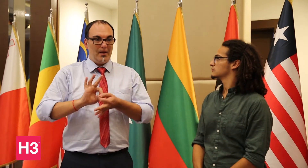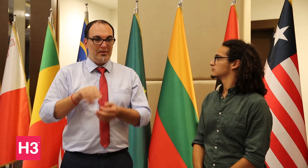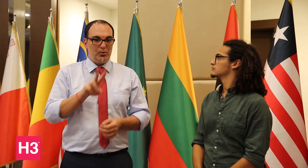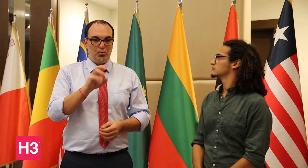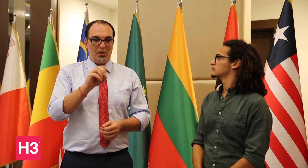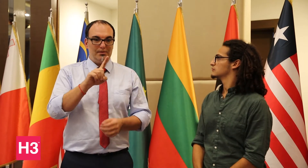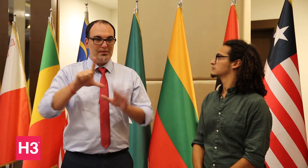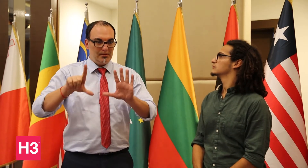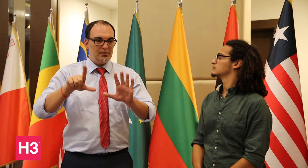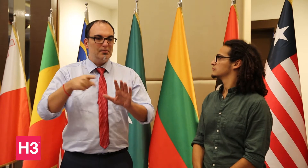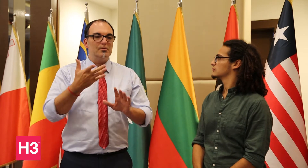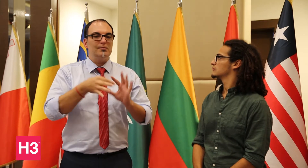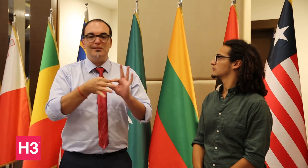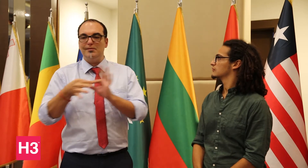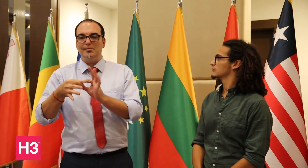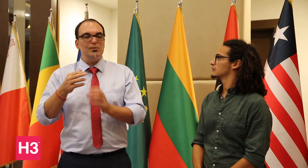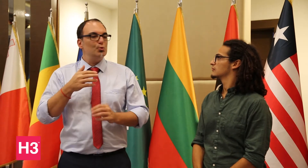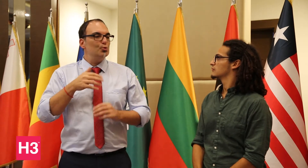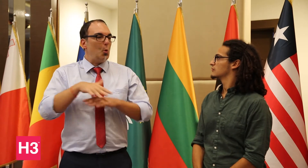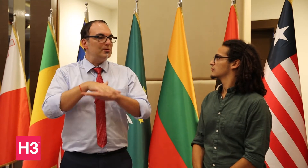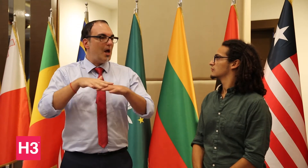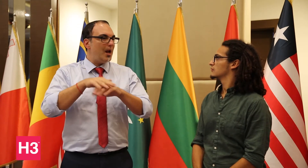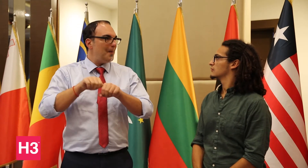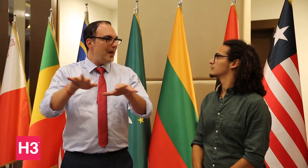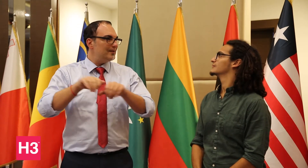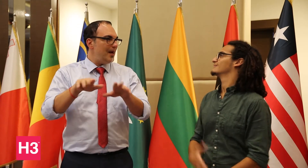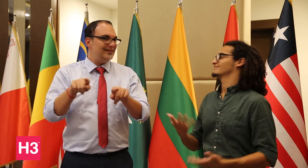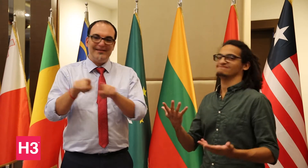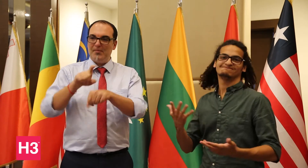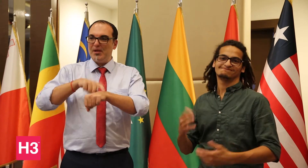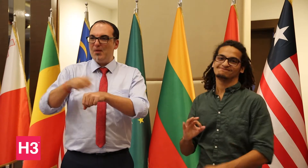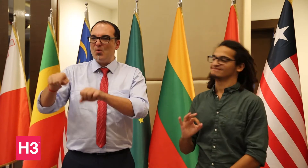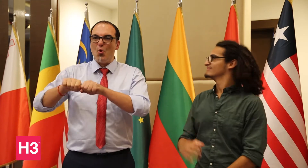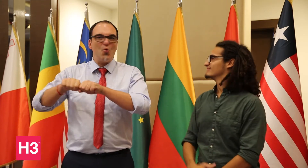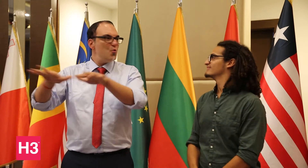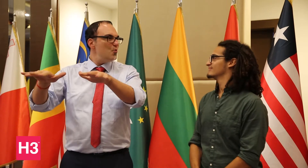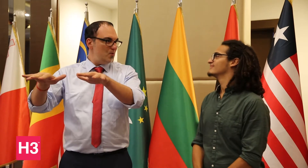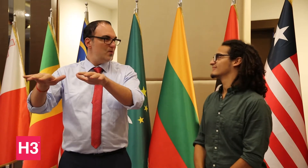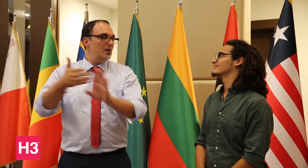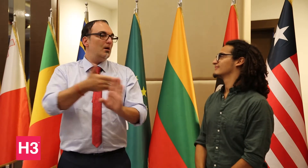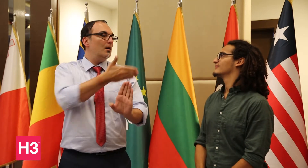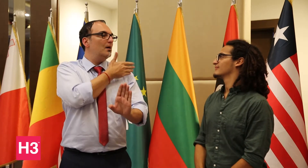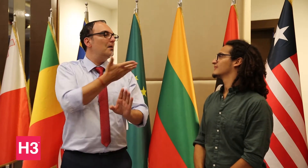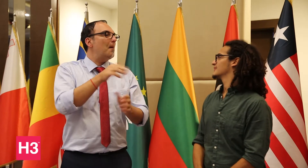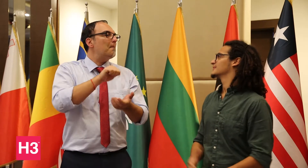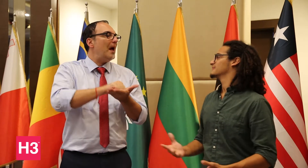With this Deaflympics-- it is 2017, and social media is widely used now.